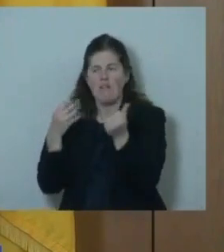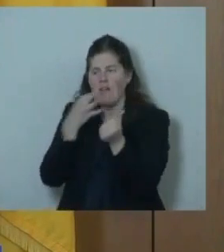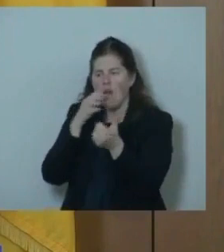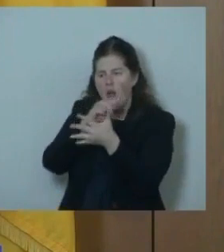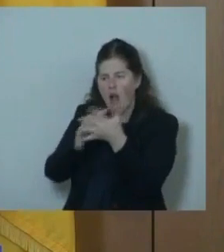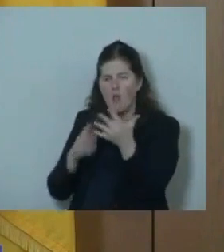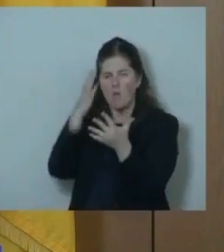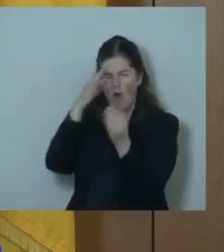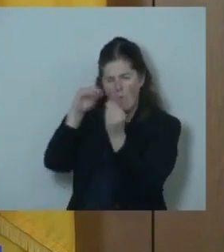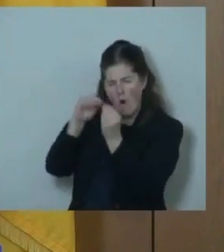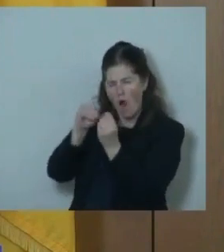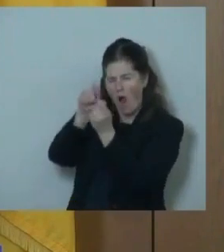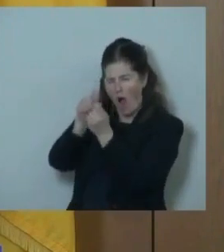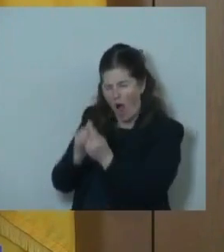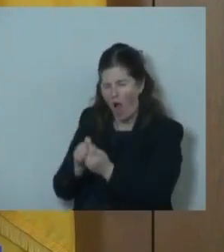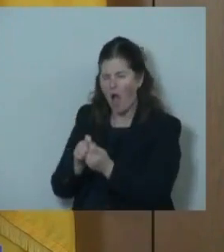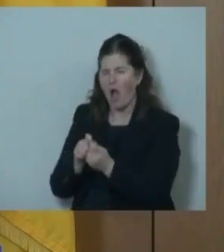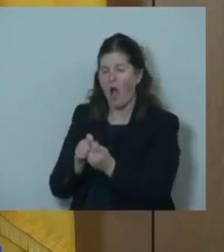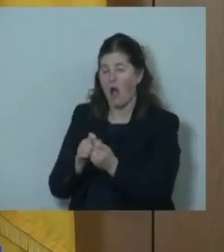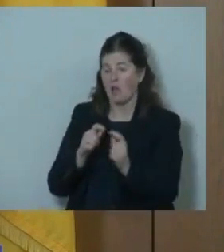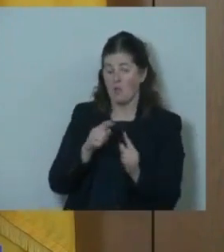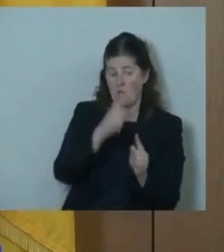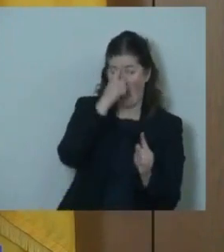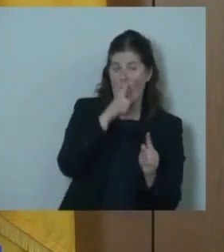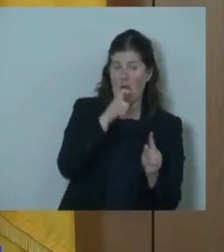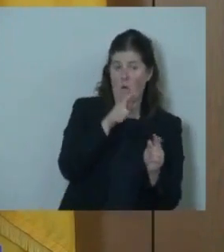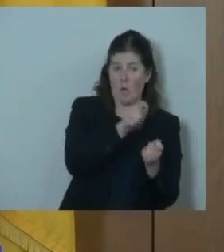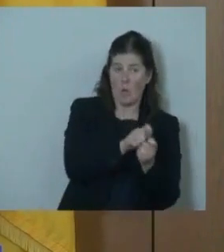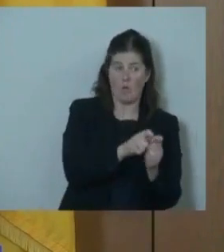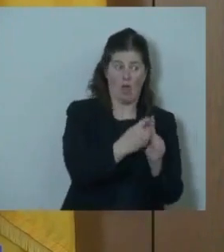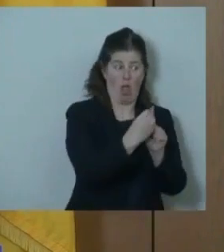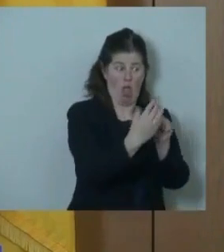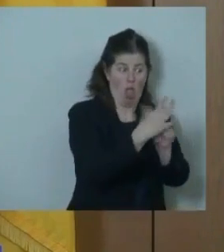EVIDENCE-BASED PRACTICES AND RESEARCHERS AND PHYSICIANS AND PUBLIC HEALTH EXPERTS.